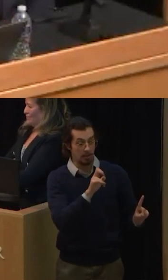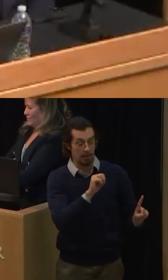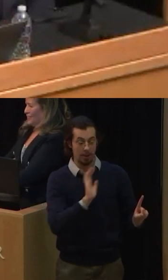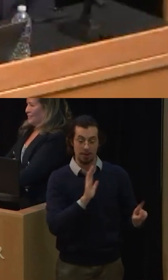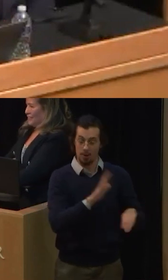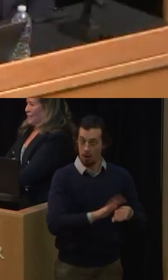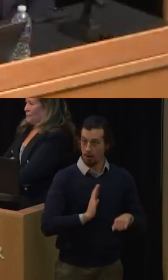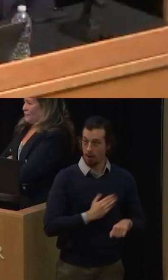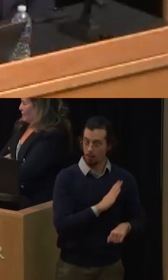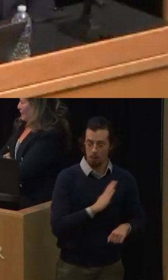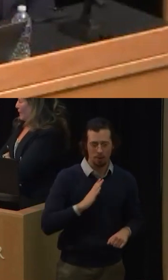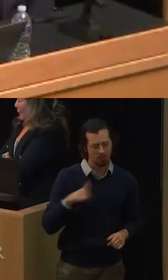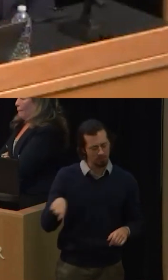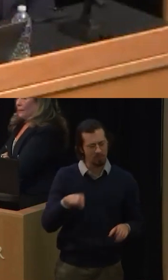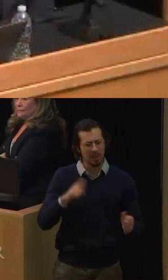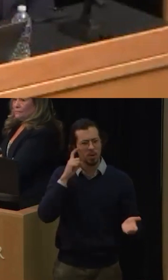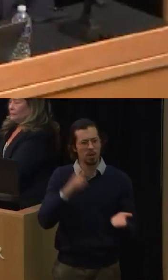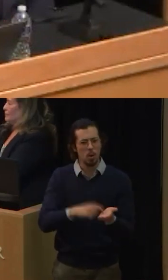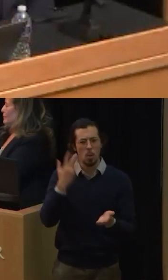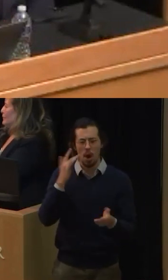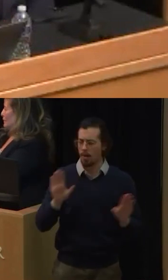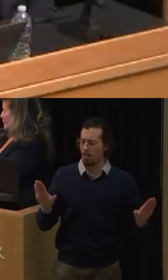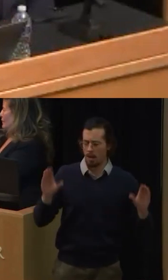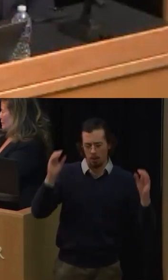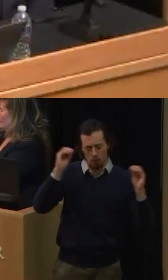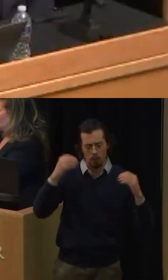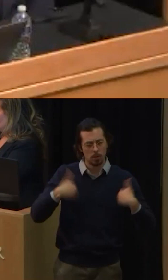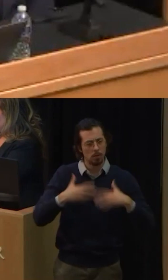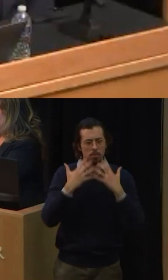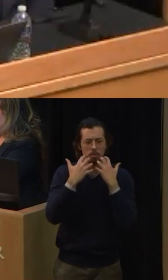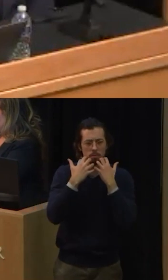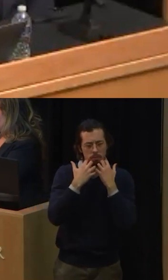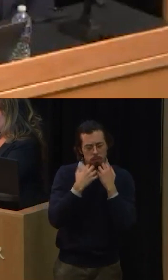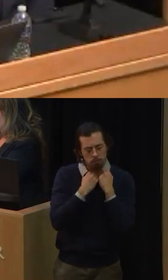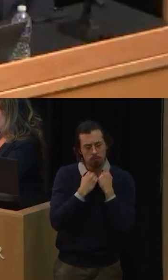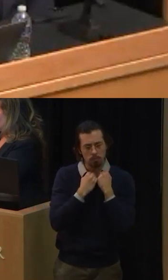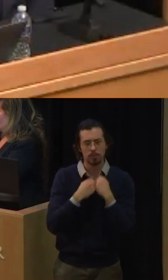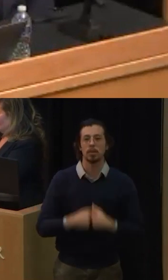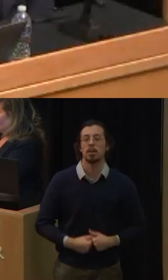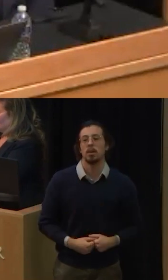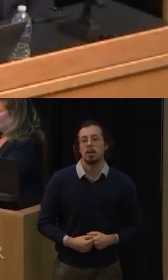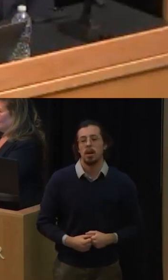and because these voices are so, so important to give us our,